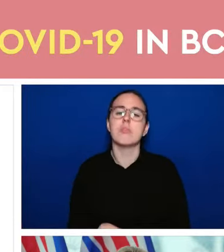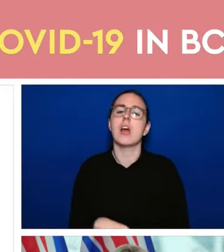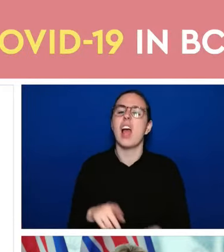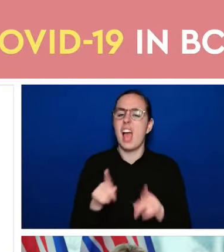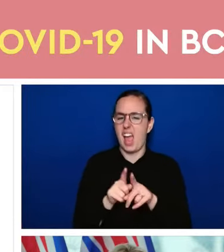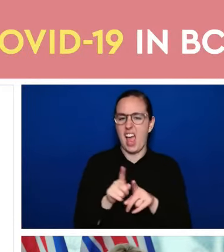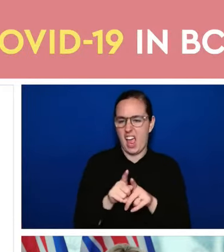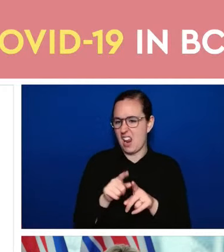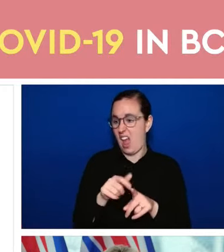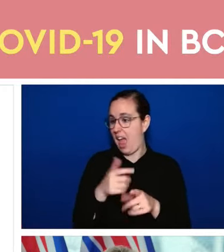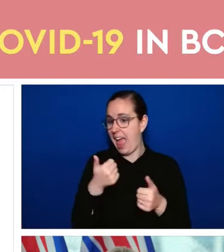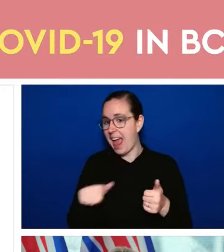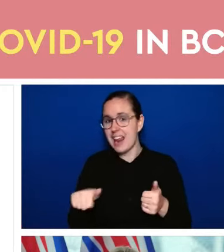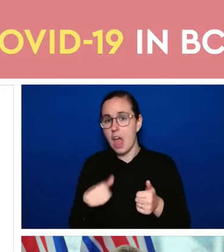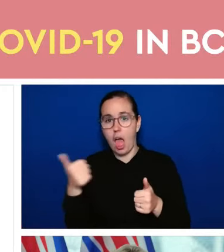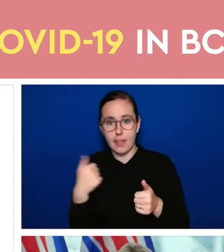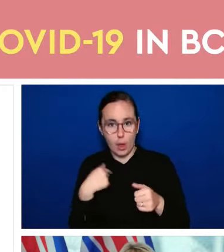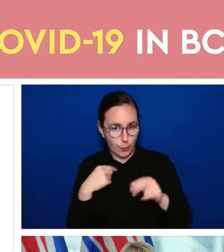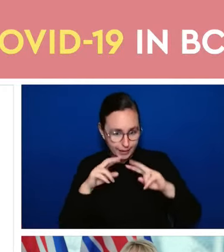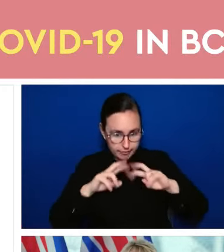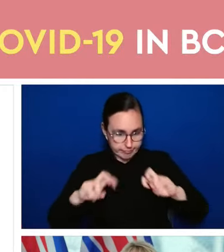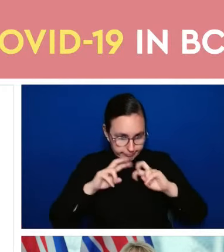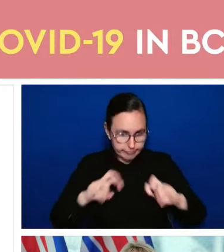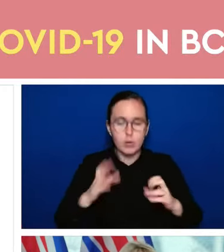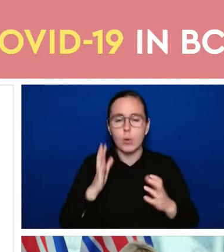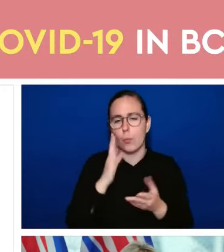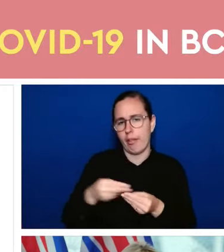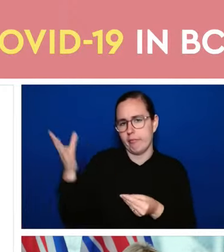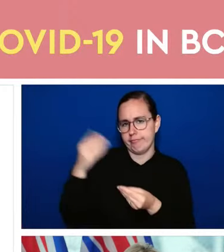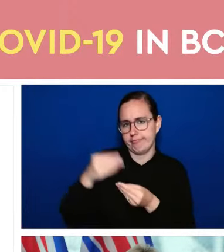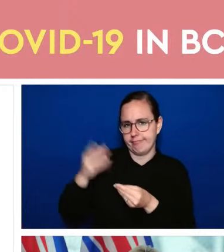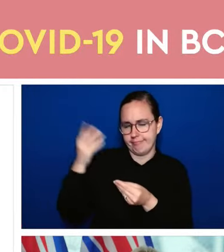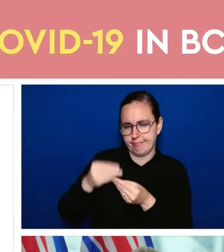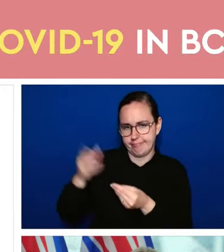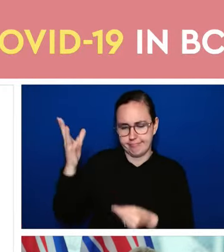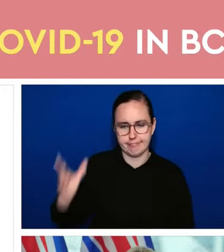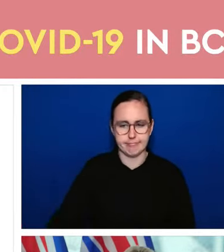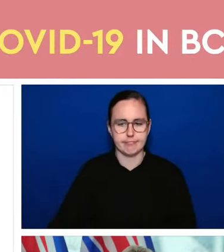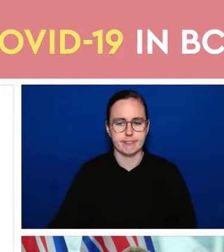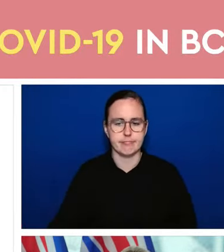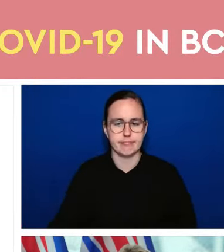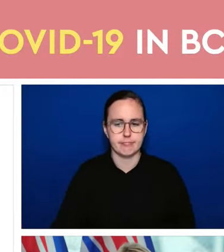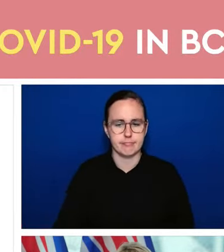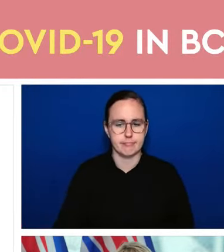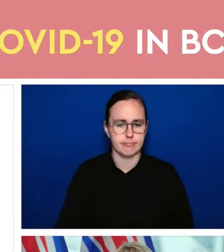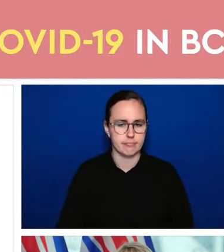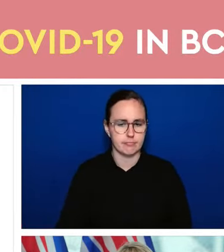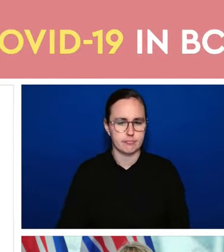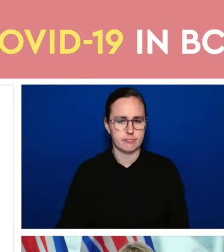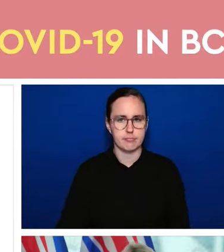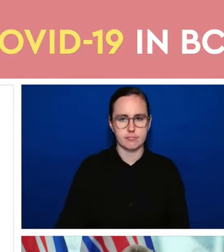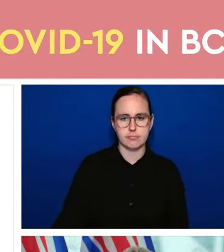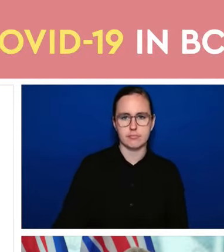website. I we've also. Involved in high end cover testing and